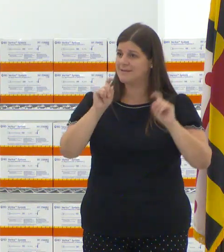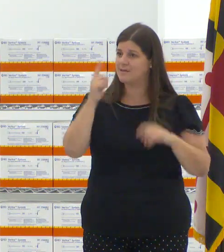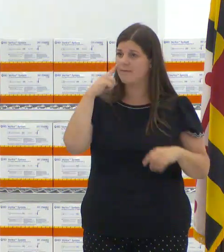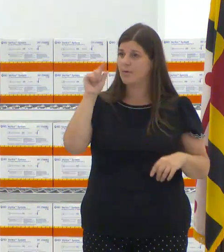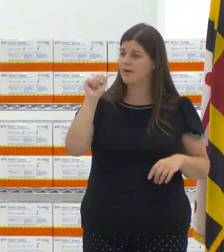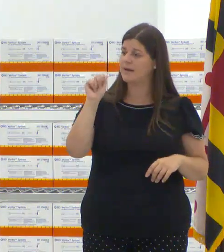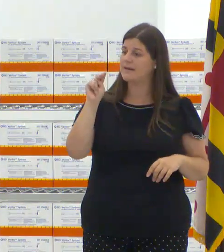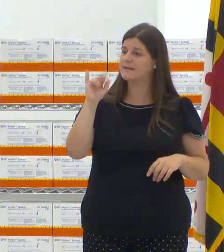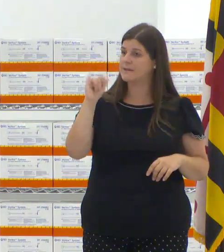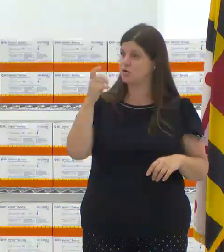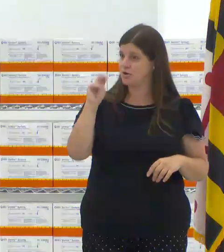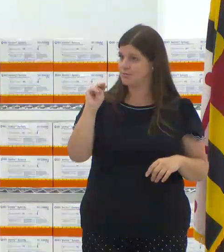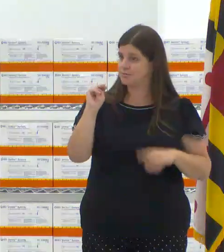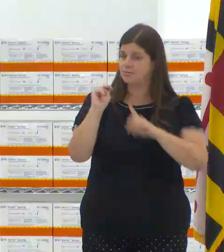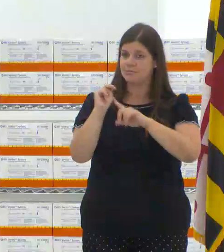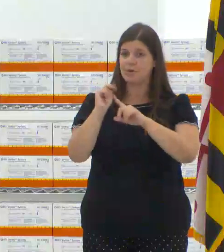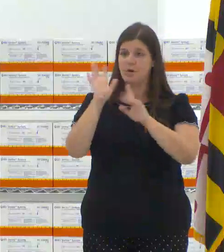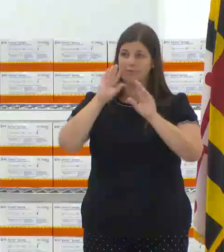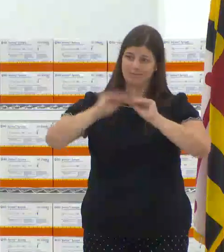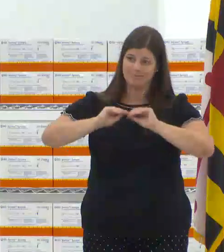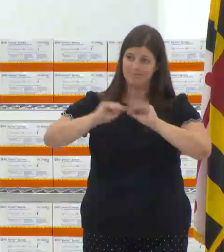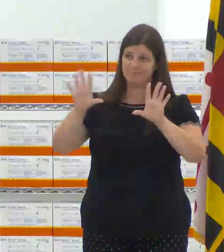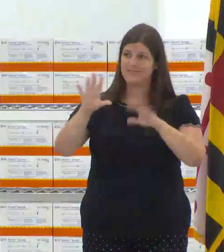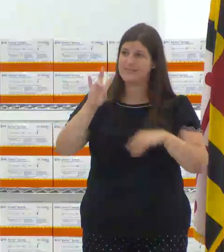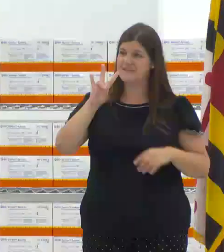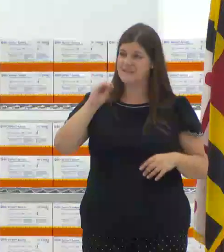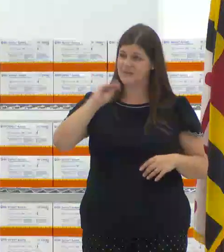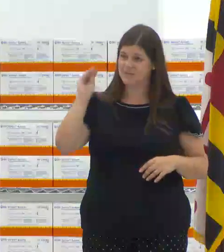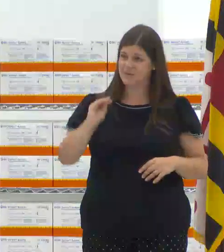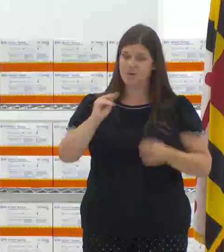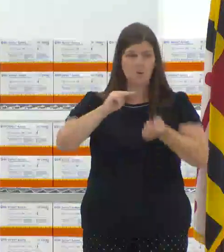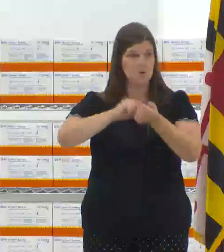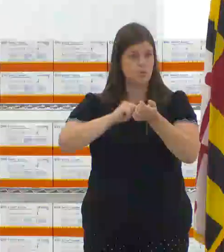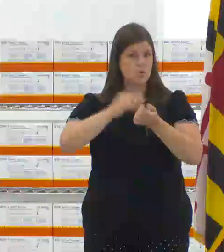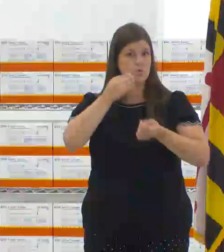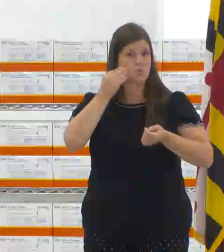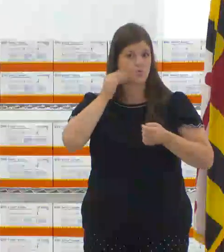for And this includes the development of diagnostic tools specimen collection, transport and swabs.